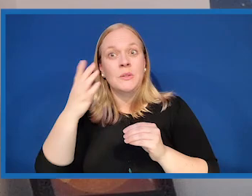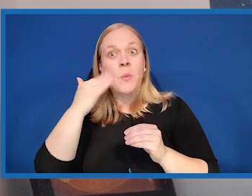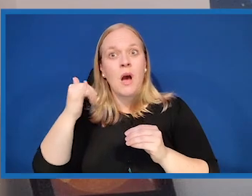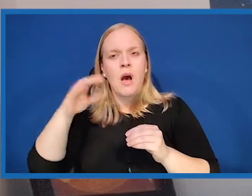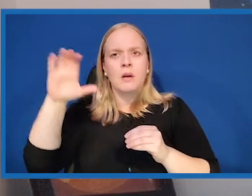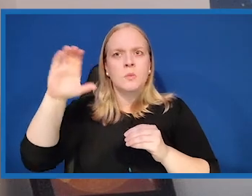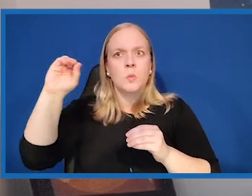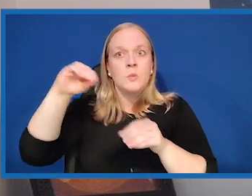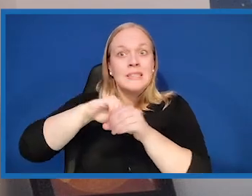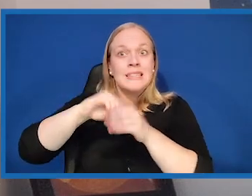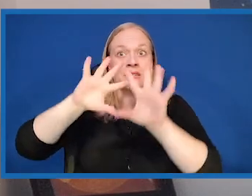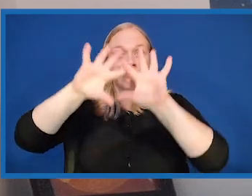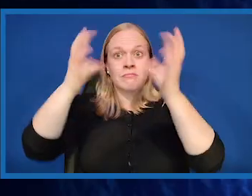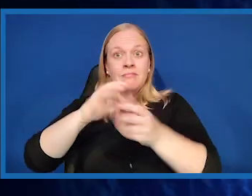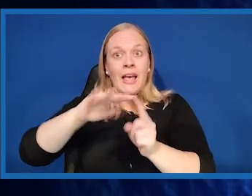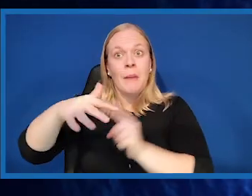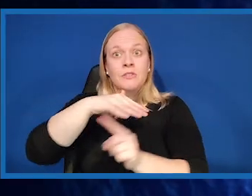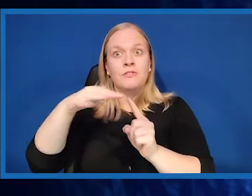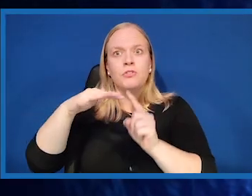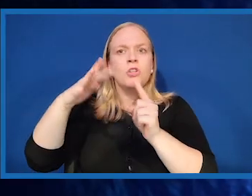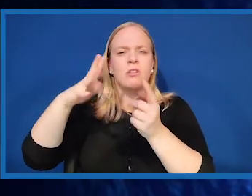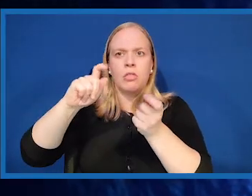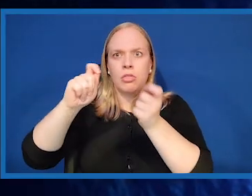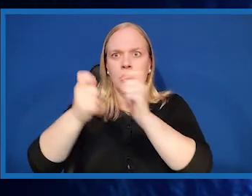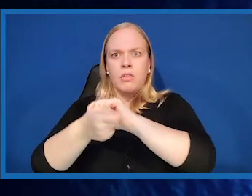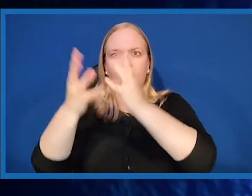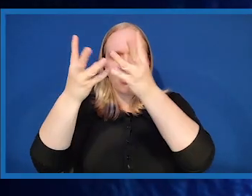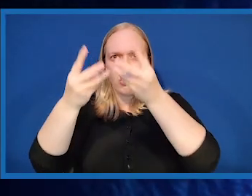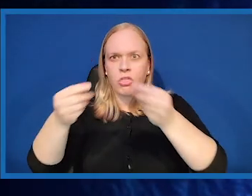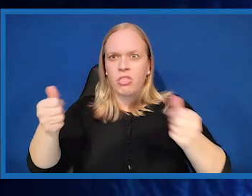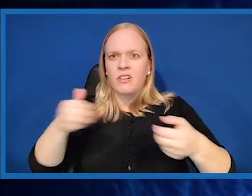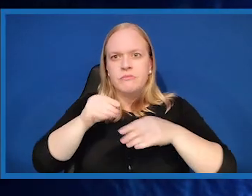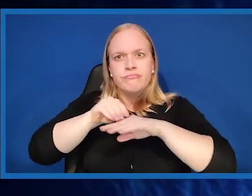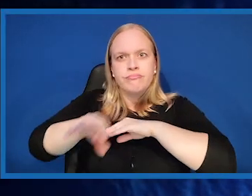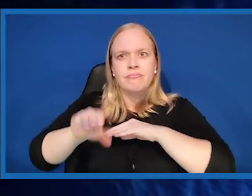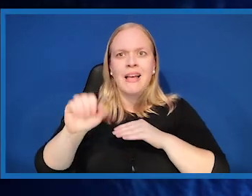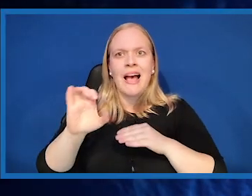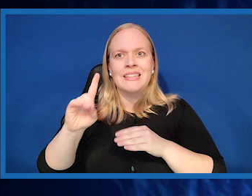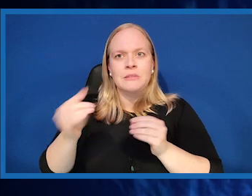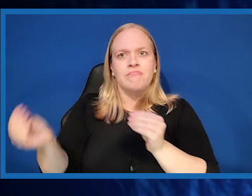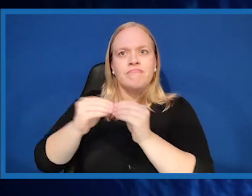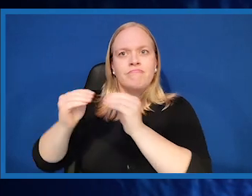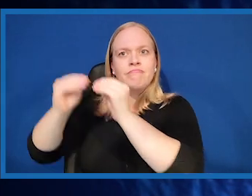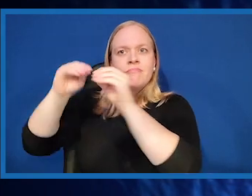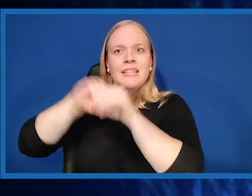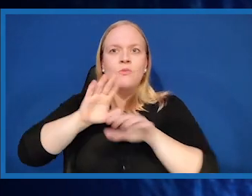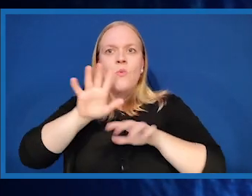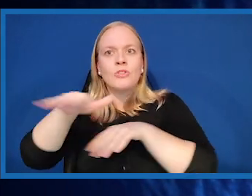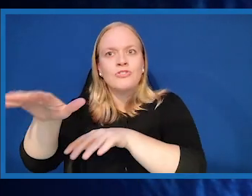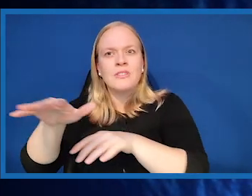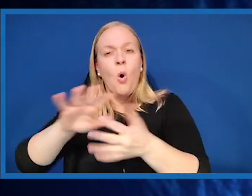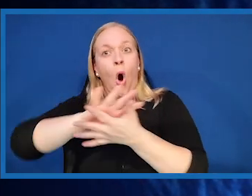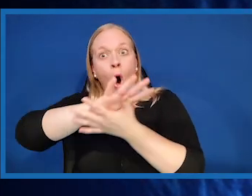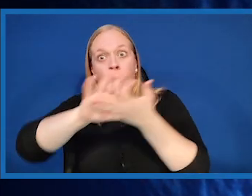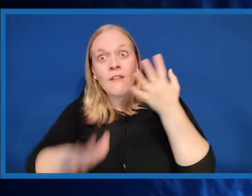THE ACIDITY OF THE OCEAN. AND ALL THESE THINGS TOGETHER IN A SENSE ARE IMPACTING THE WAY THAT THE PHYSICS, BIOLOGY, CHEMISTRY, AND GEOLOGY